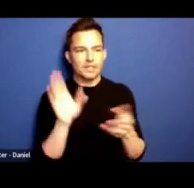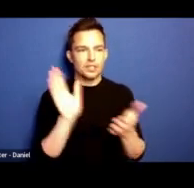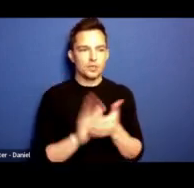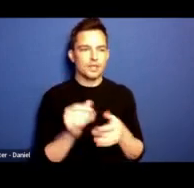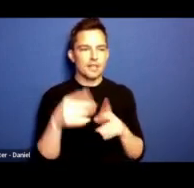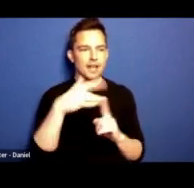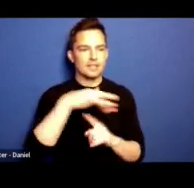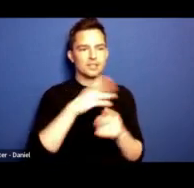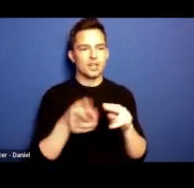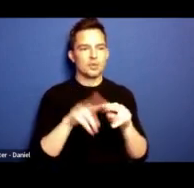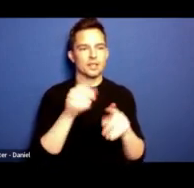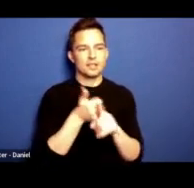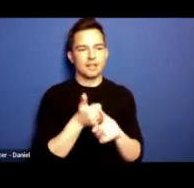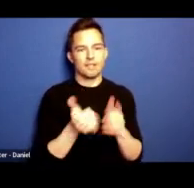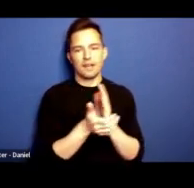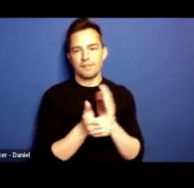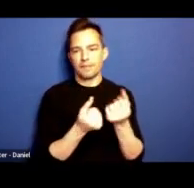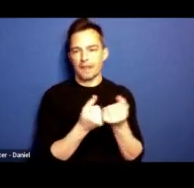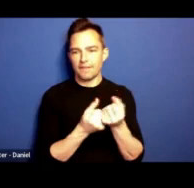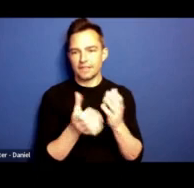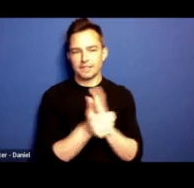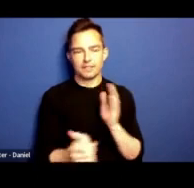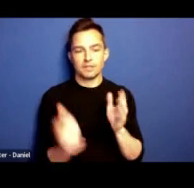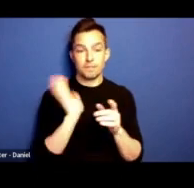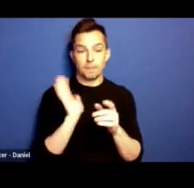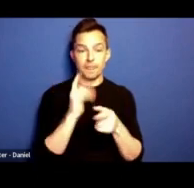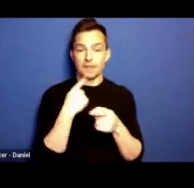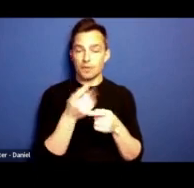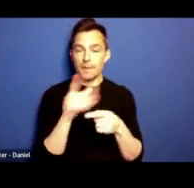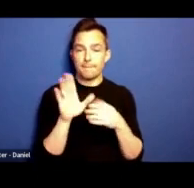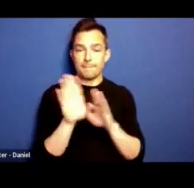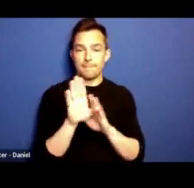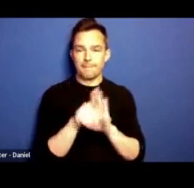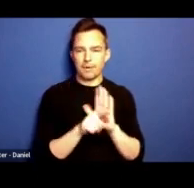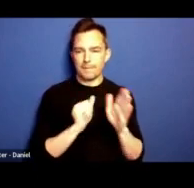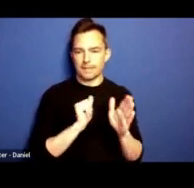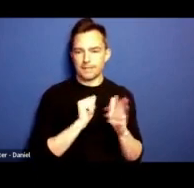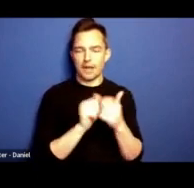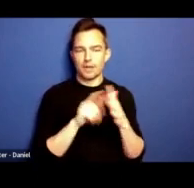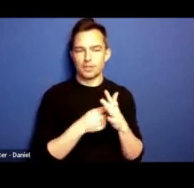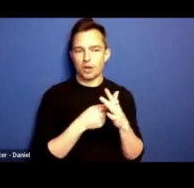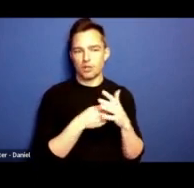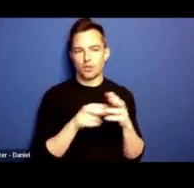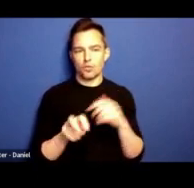During today's presentation, I've provided you with some background information about myself and how I started on the road to peer support. I provided